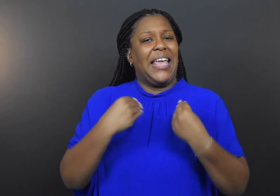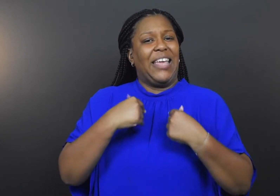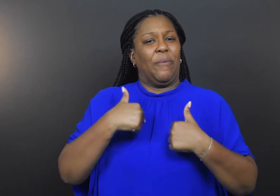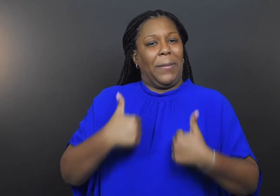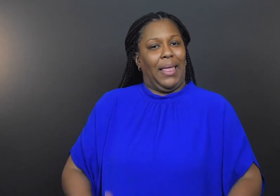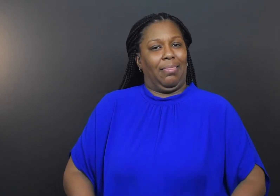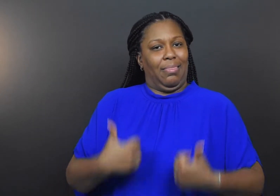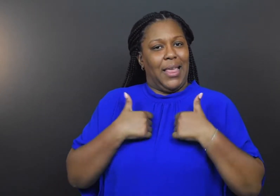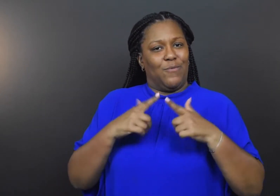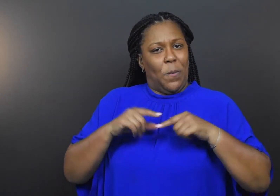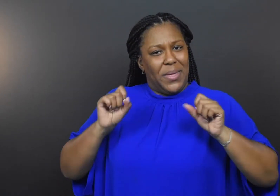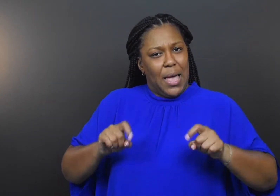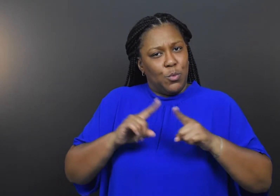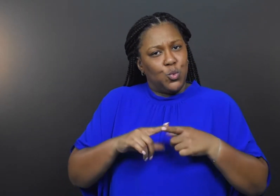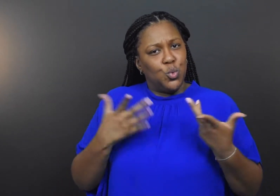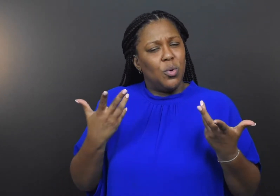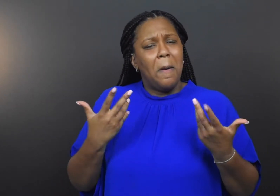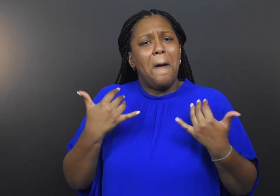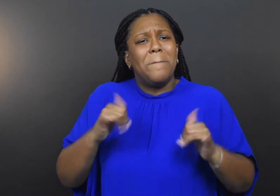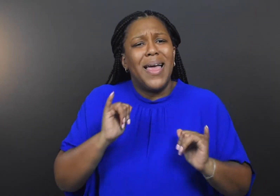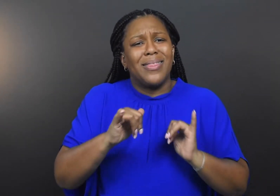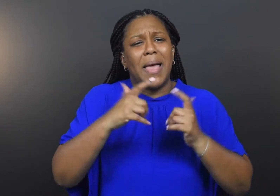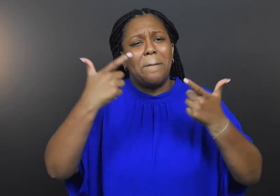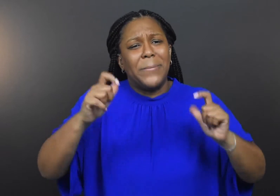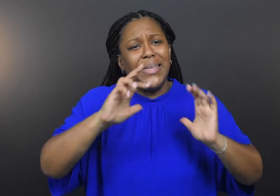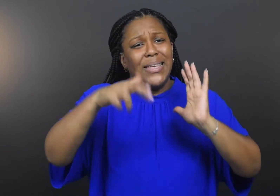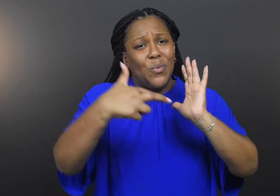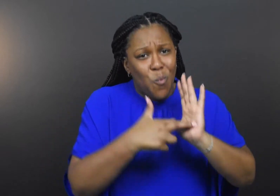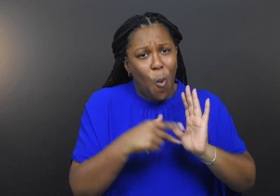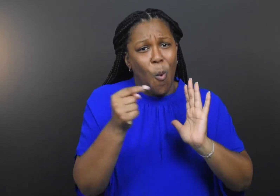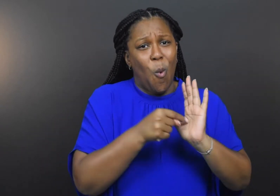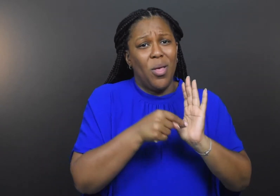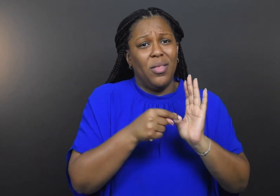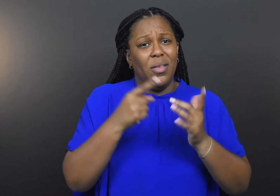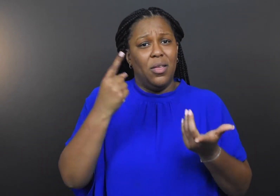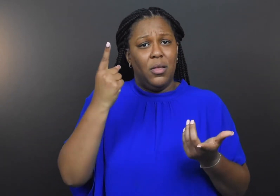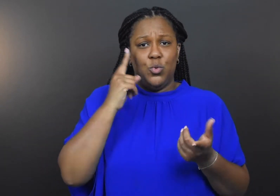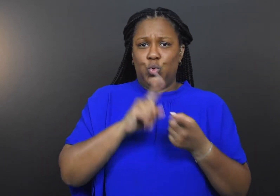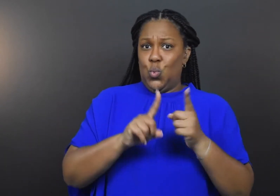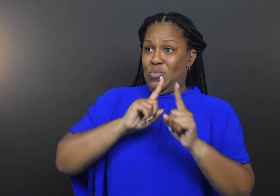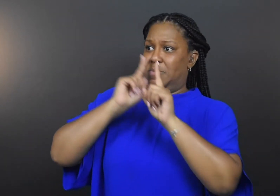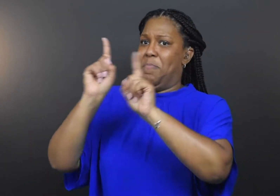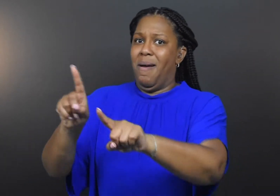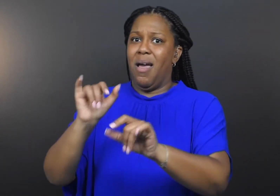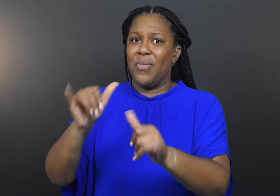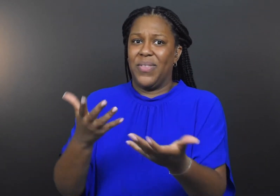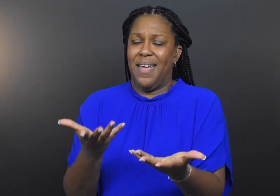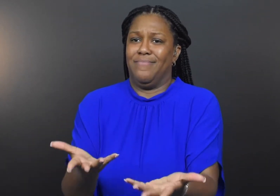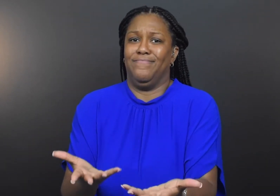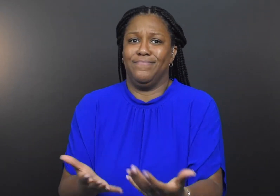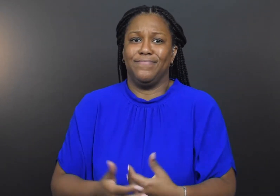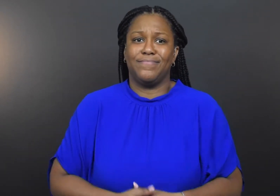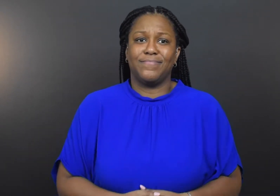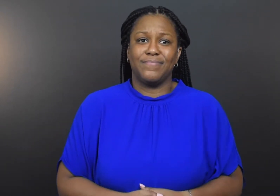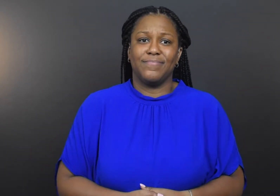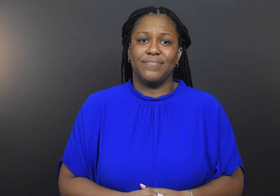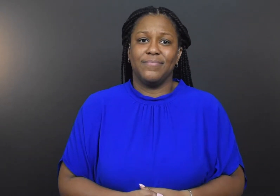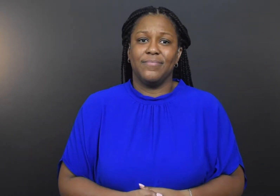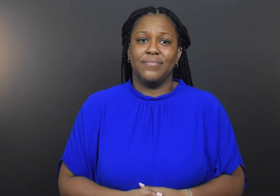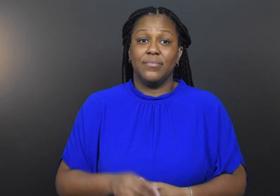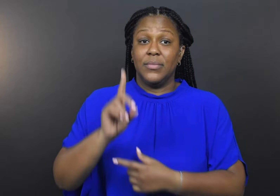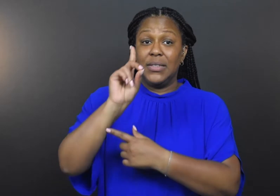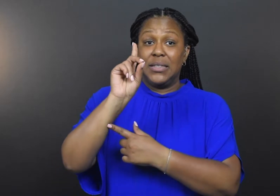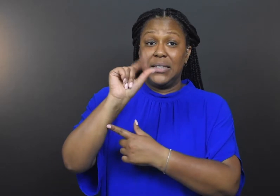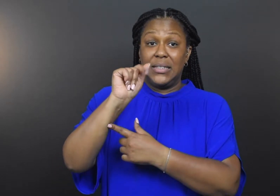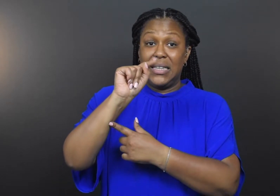“It gives me life to be able to play such a central role in this response,” Leandris says.